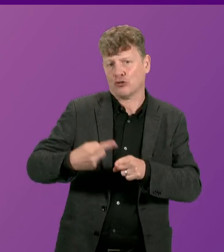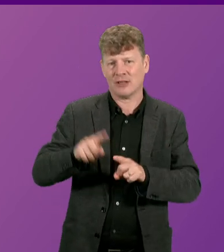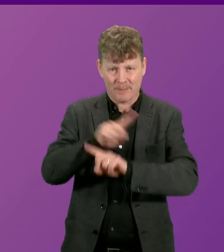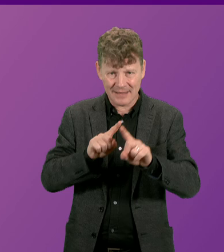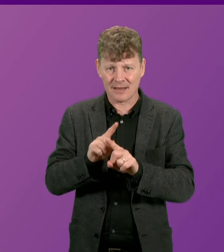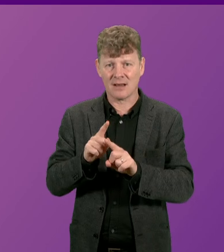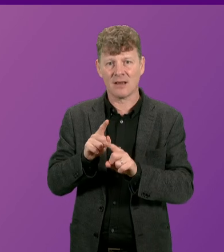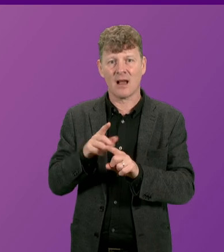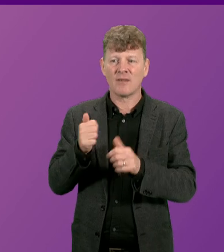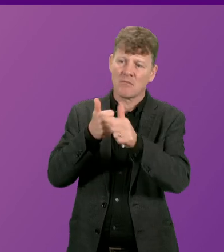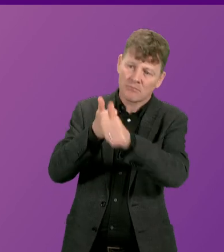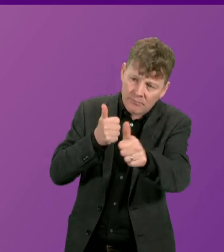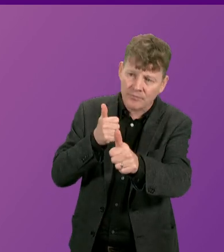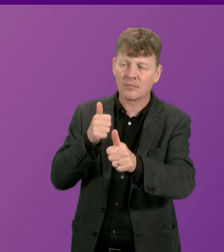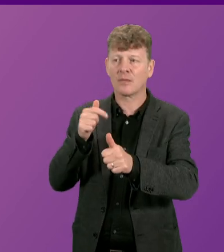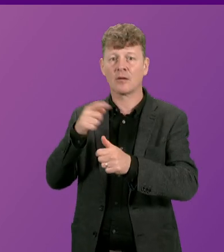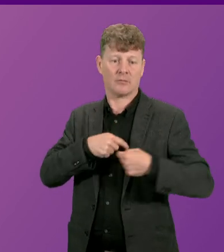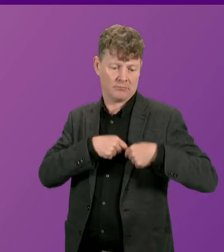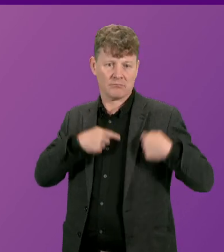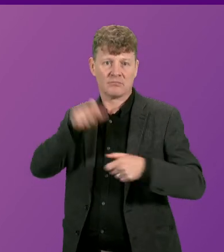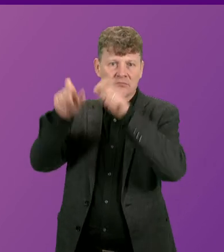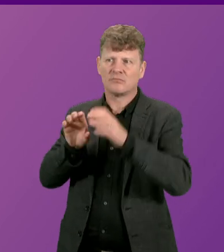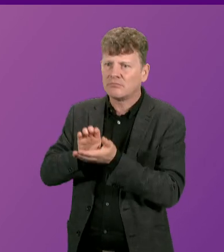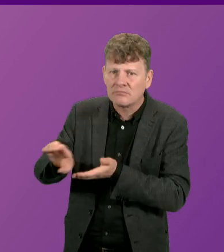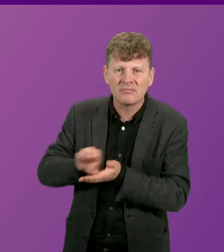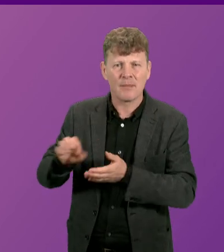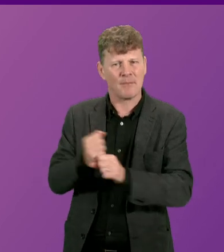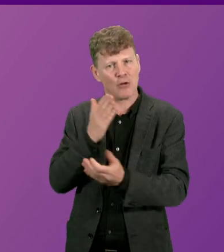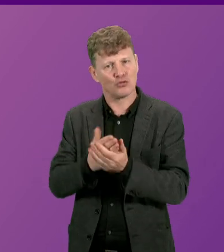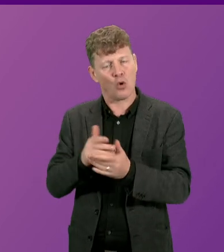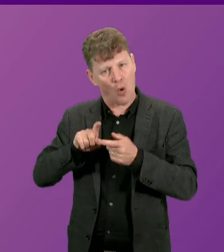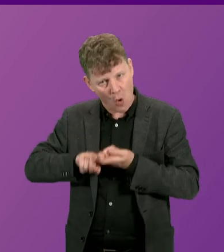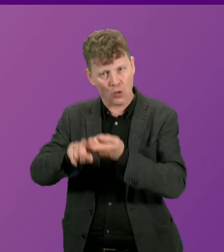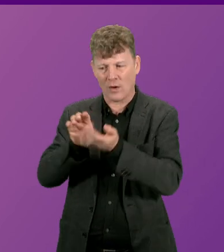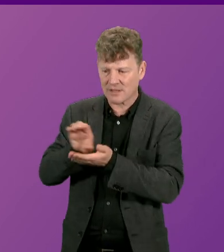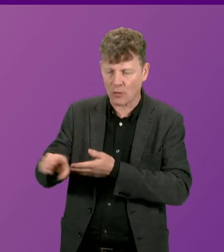philanthropic supporters to ensure on-going sponsorship of the arts and culture sector?